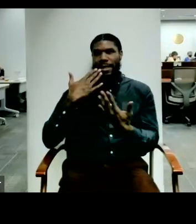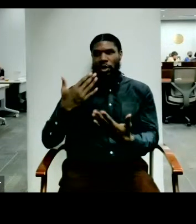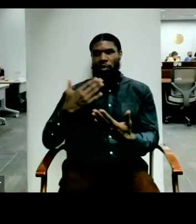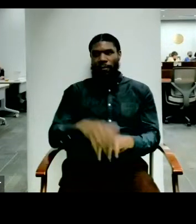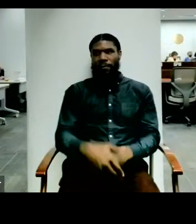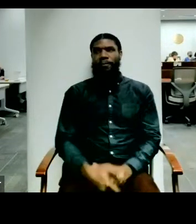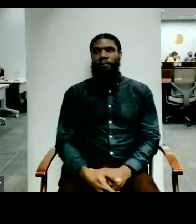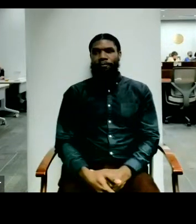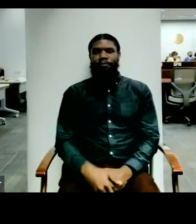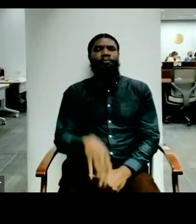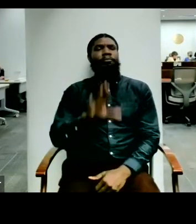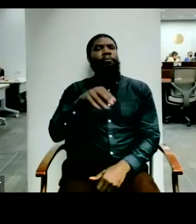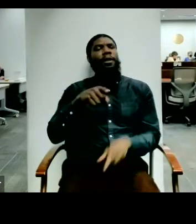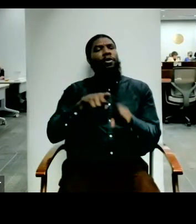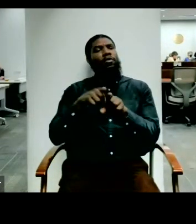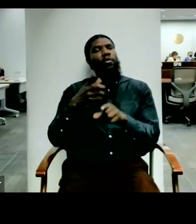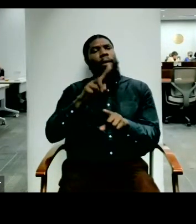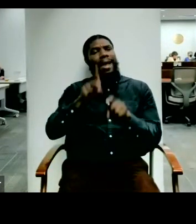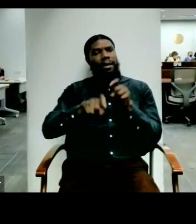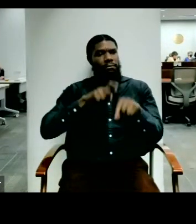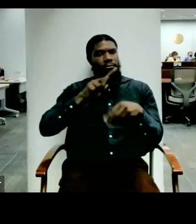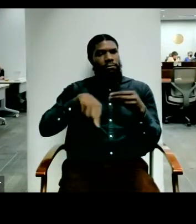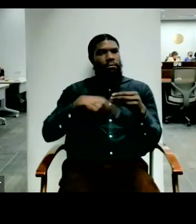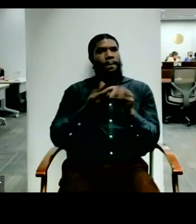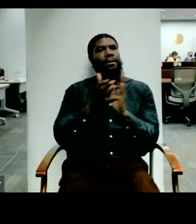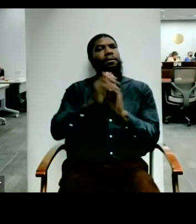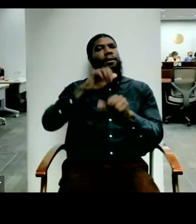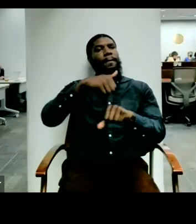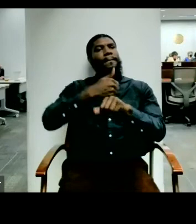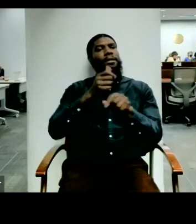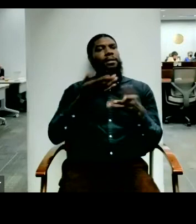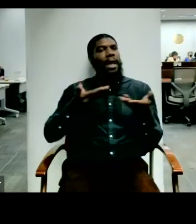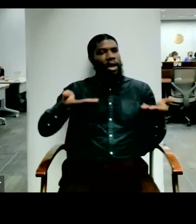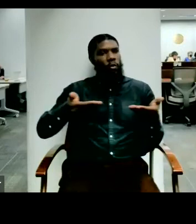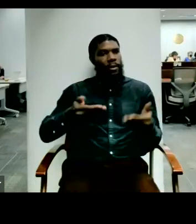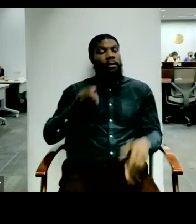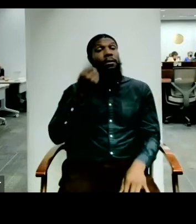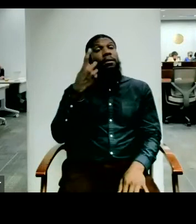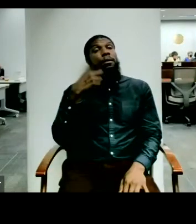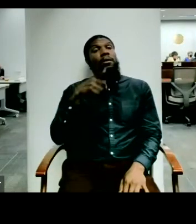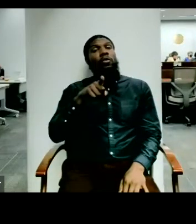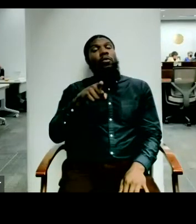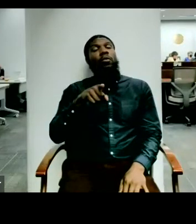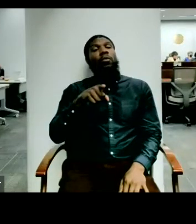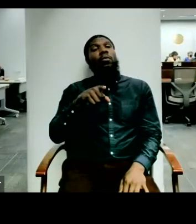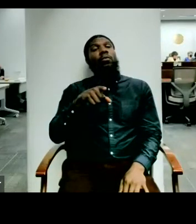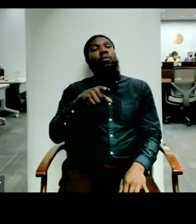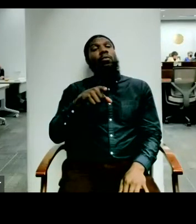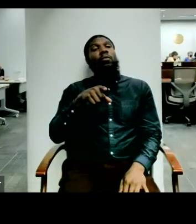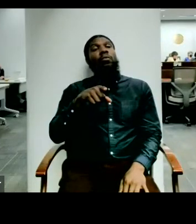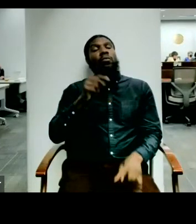I.actually wanted to ask you questions about skills base hiring, this is following up of